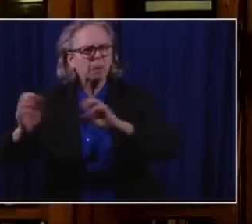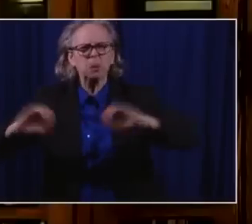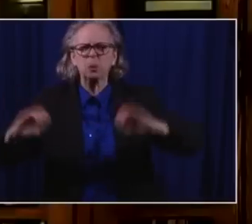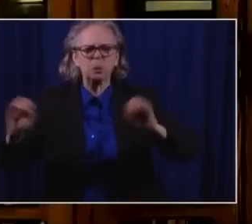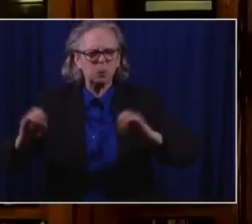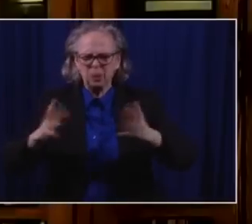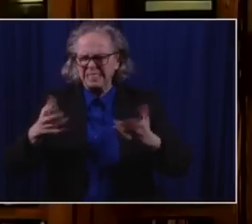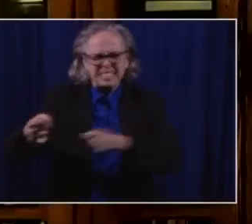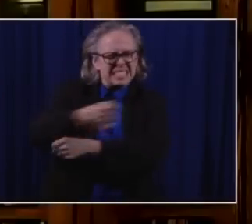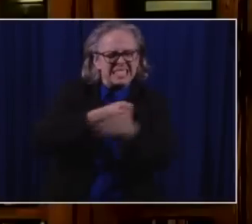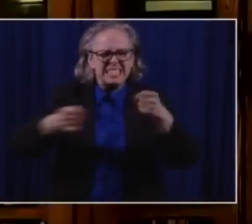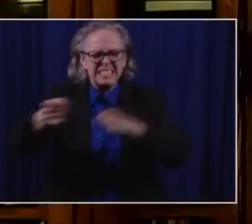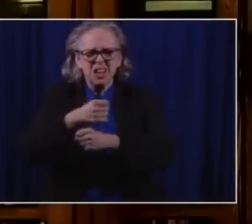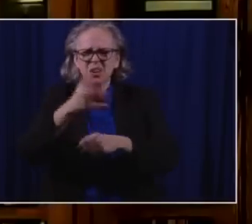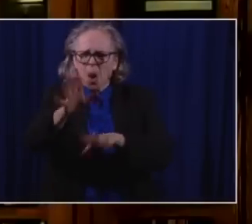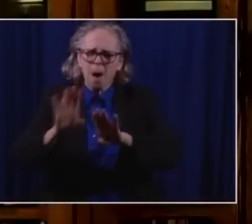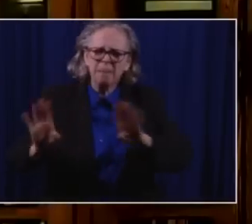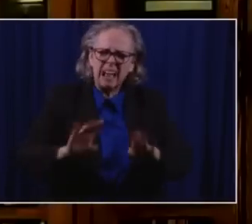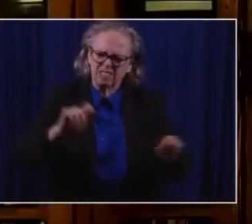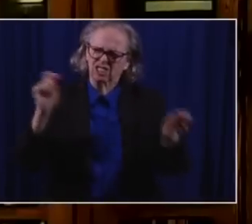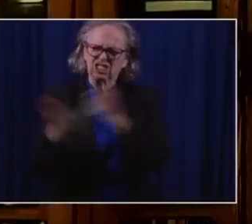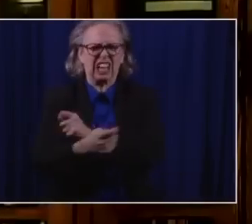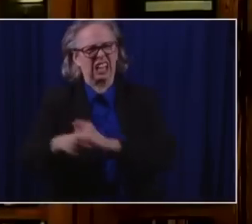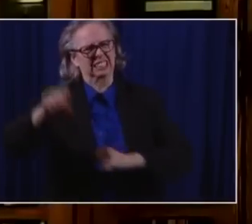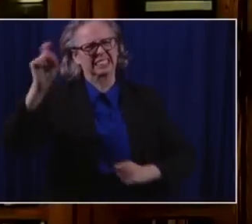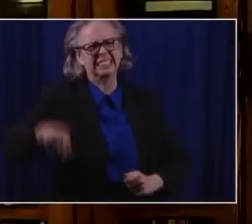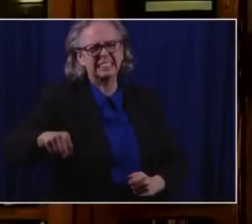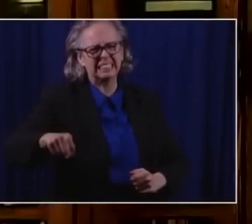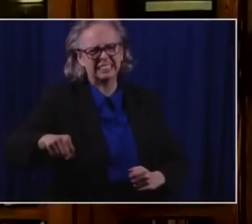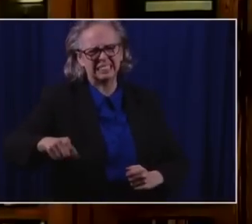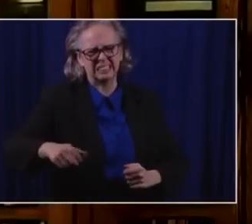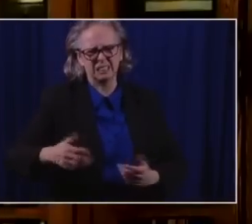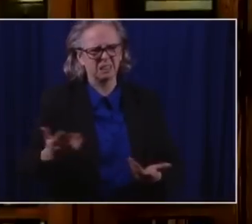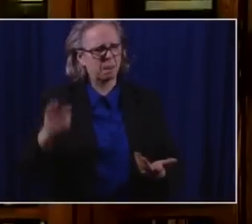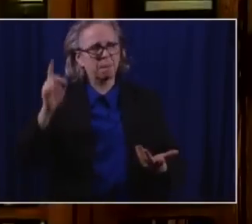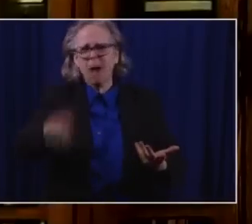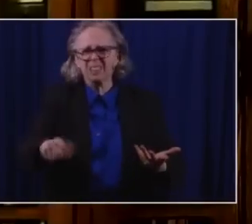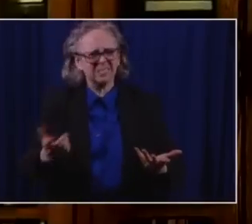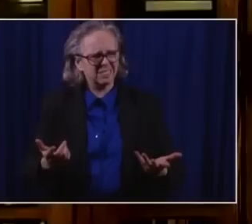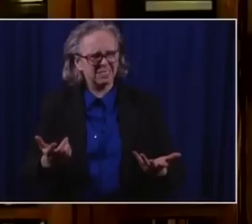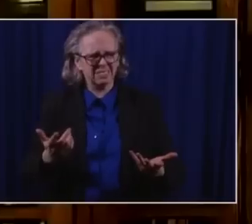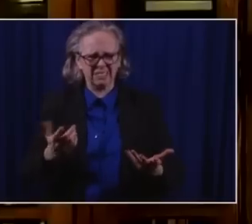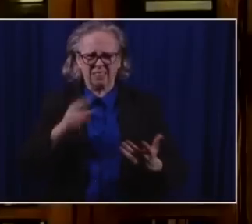sound the alarm Bell loud enough. So the people the state of Ohio to change their